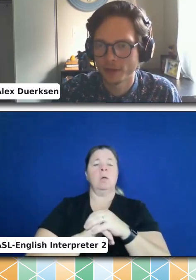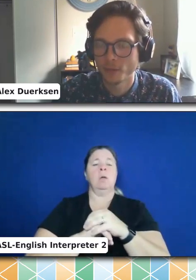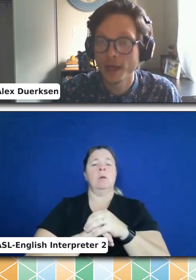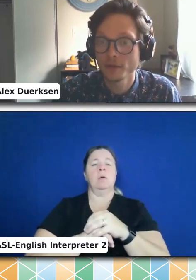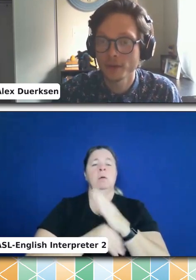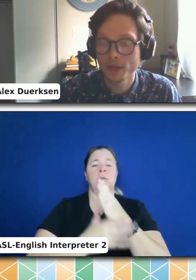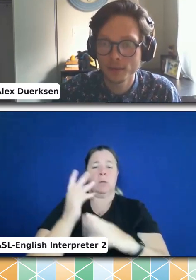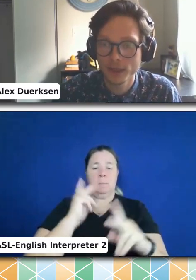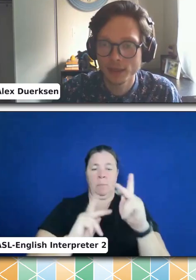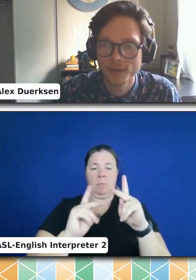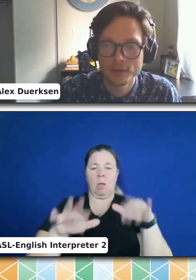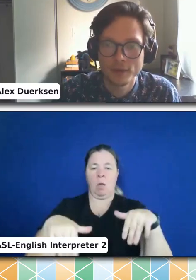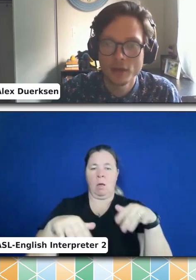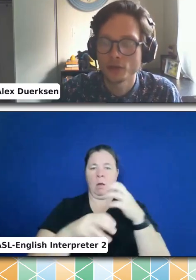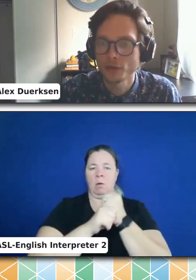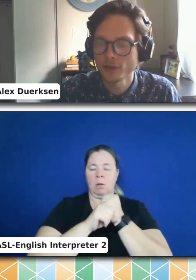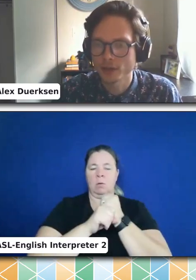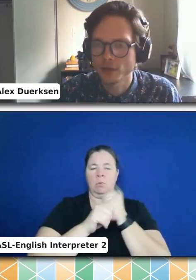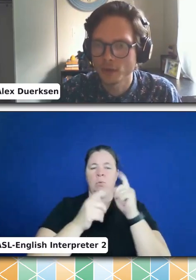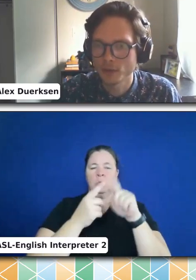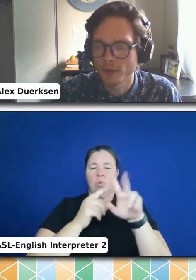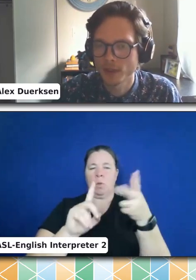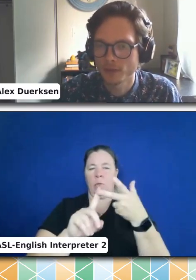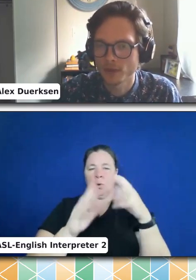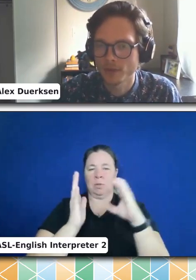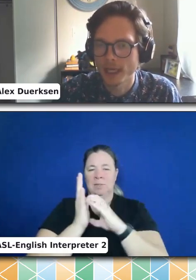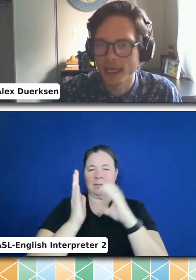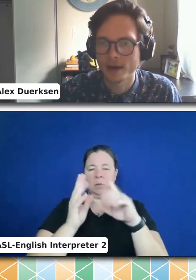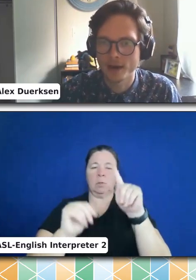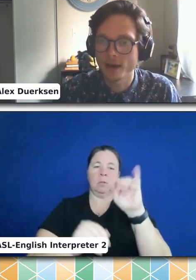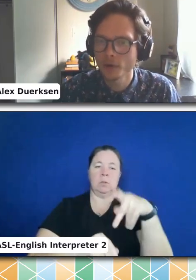Uh, we haven't quite been able to get to your third section, which was some tips for using AI. I wonder if you have time to stay with us for an extra 10-15 minutes or so to talk about that?